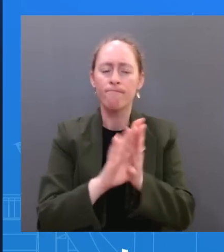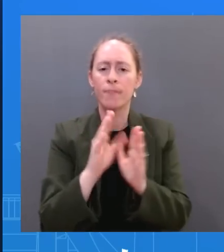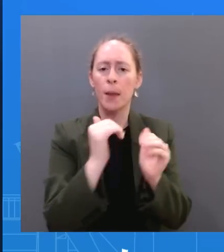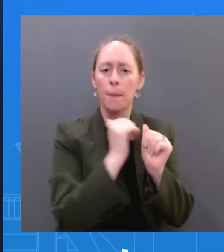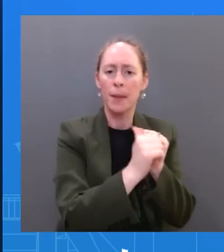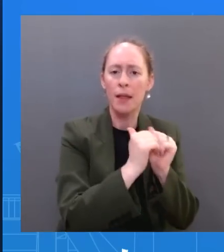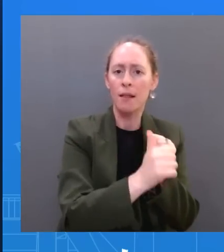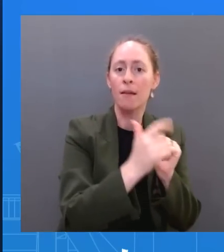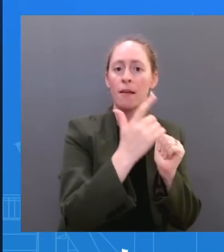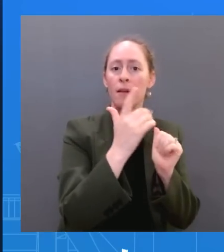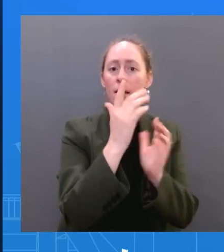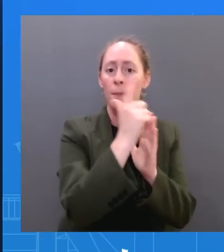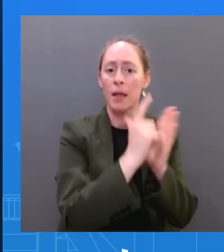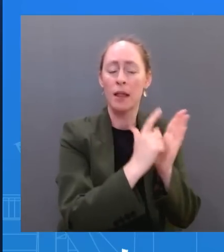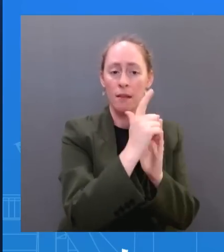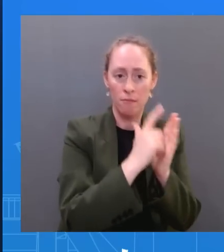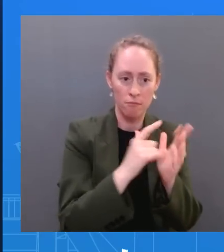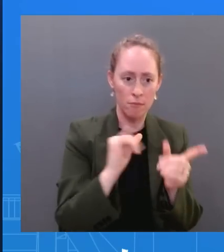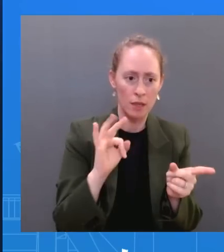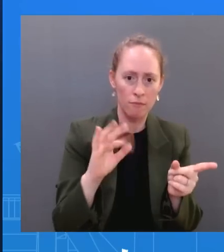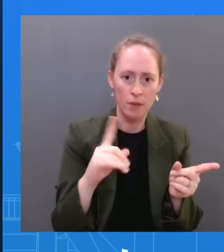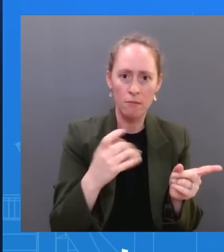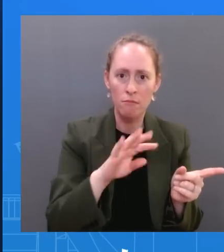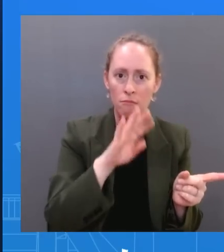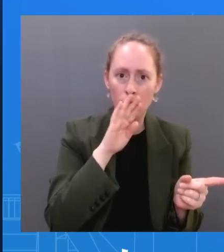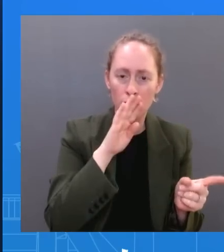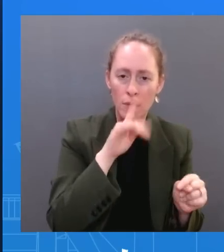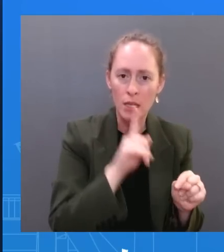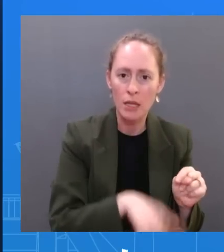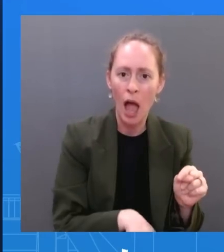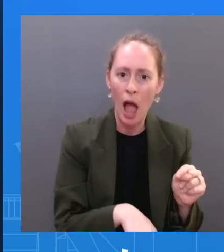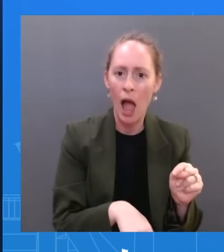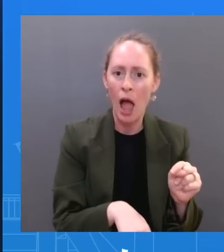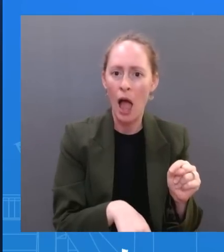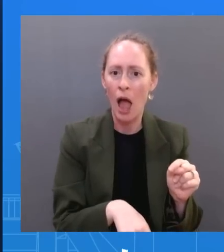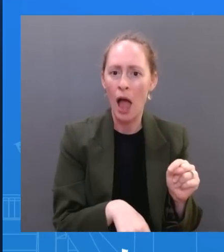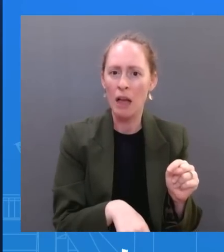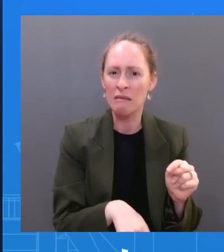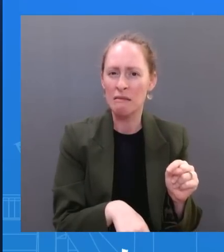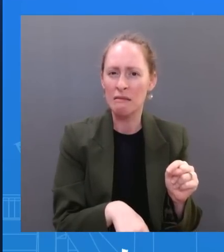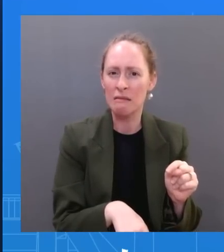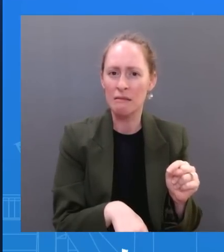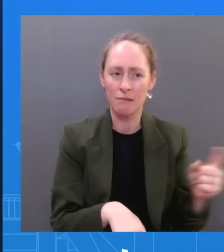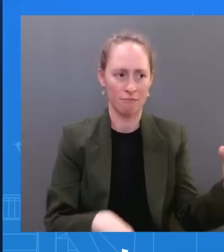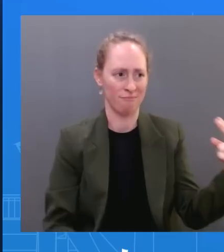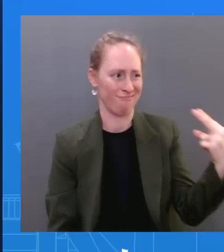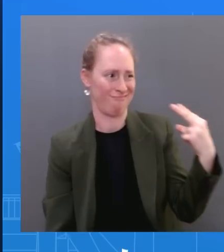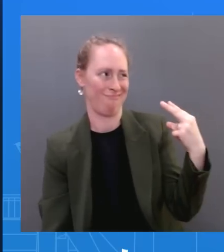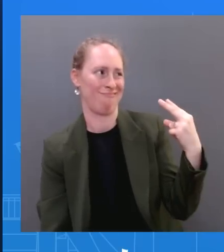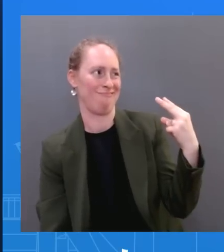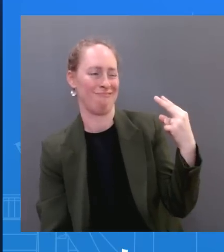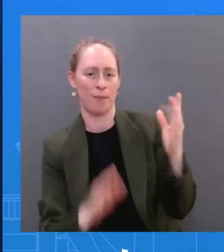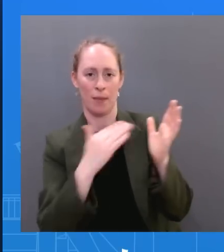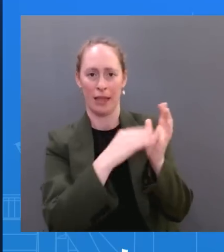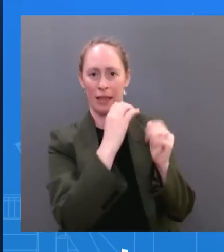for passing this Bipartisan Innovation Act -- what's called USICA in the Senate and COMPETES in the House -- are very high.